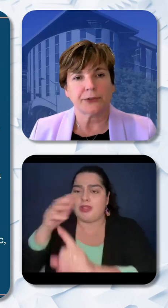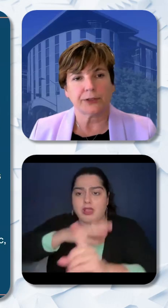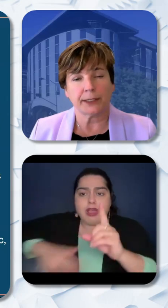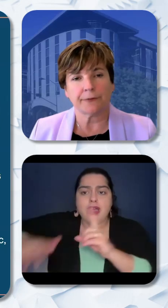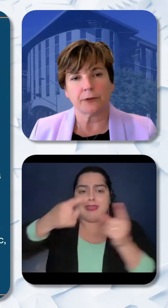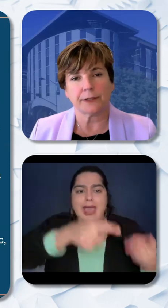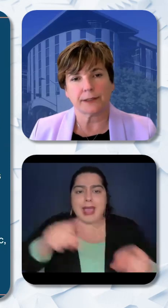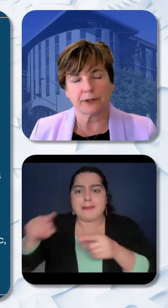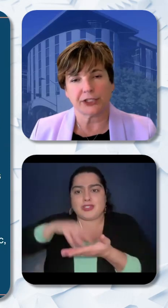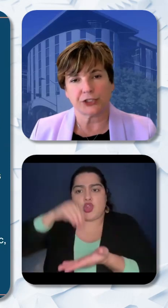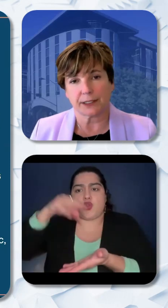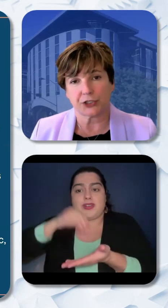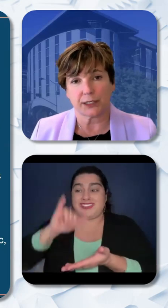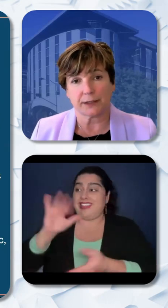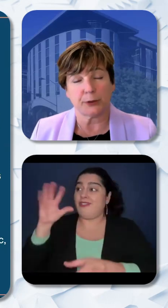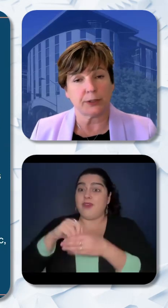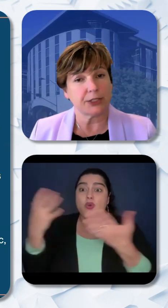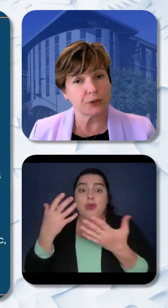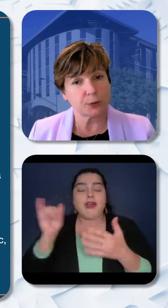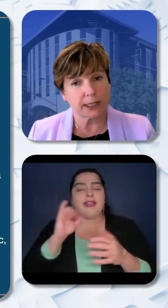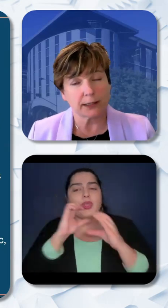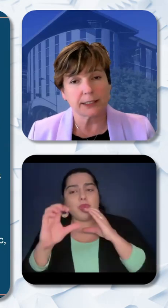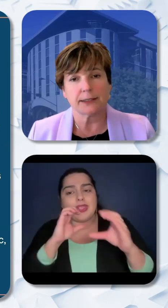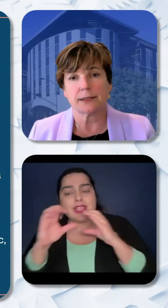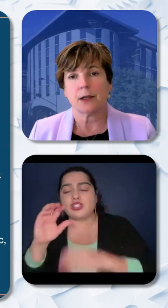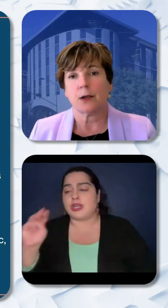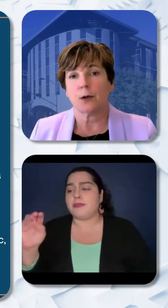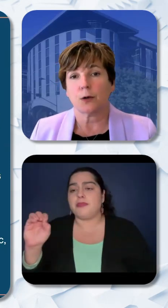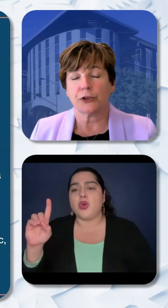So this may involve considerations such as communication modalities,